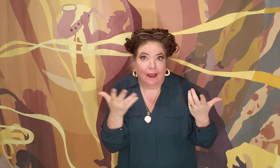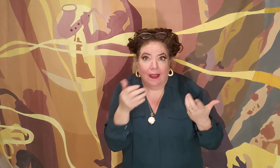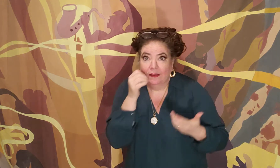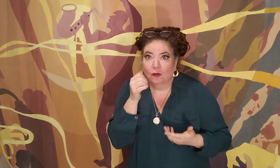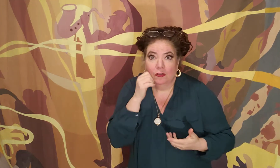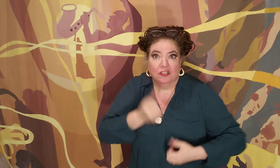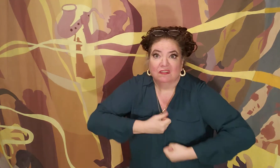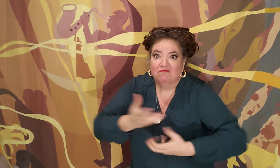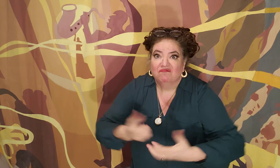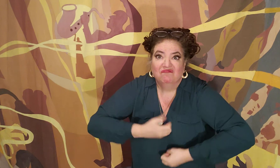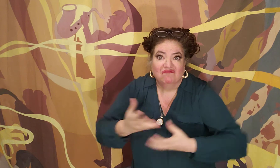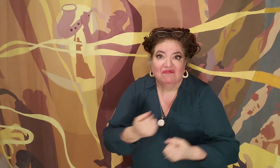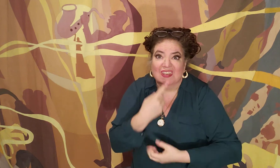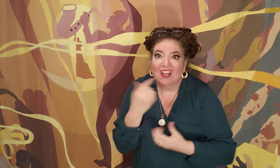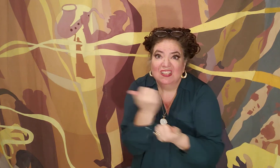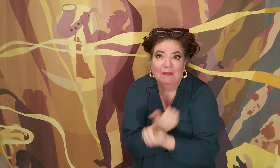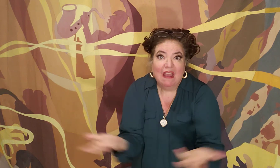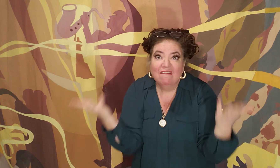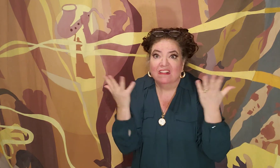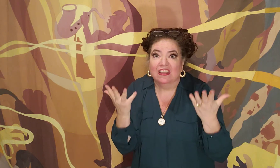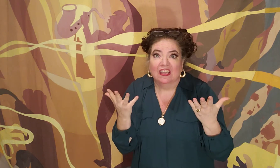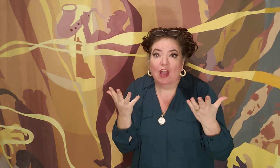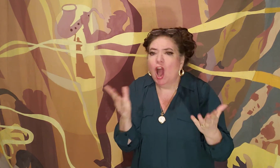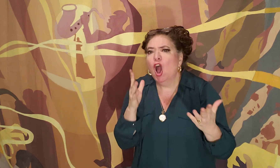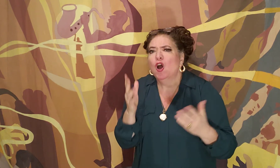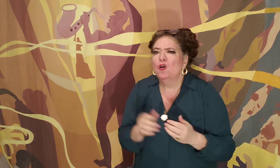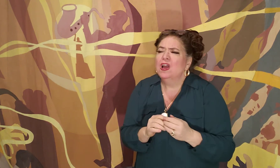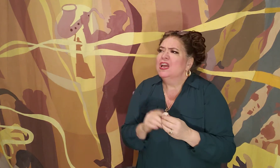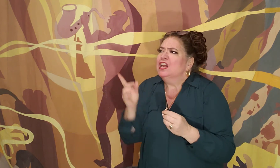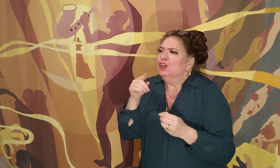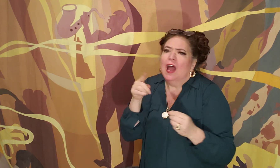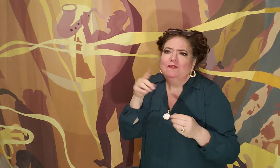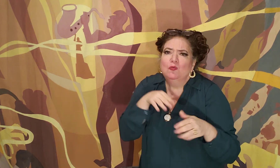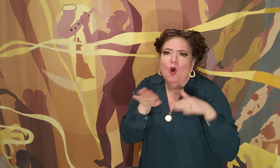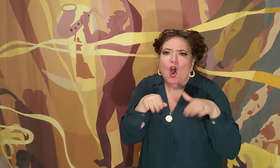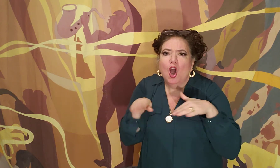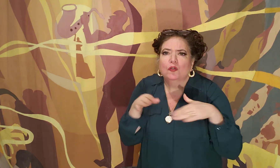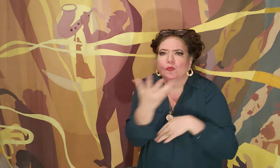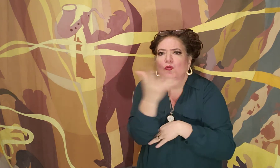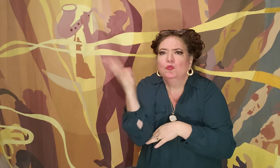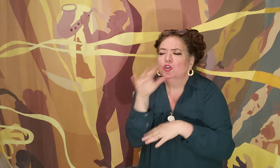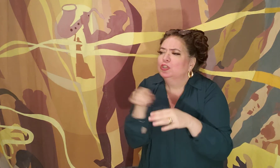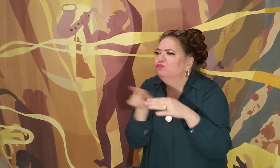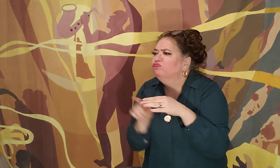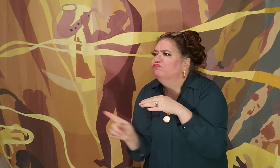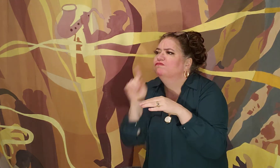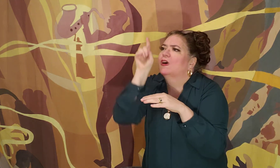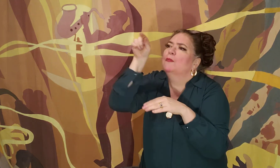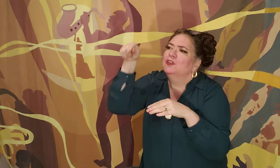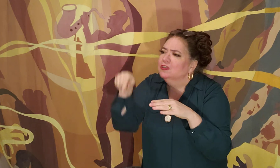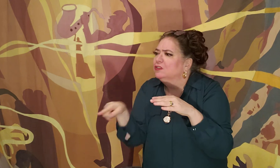And the girl just tells him everything. "Oh you have to walk through the woods, uphill,